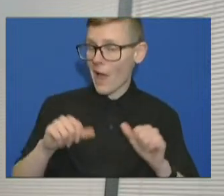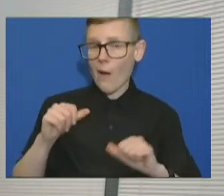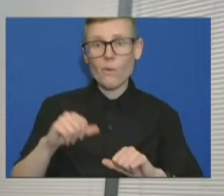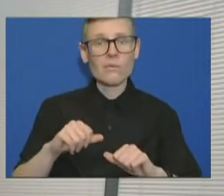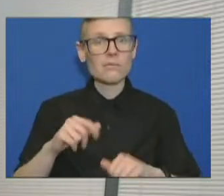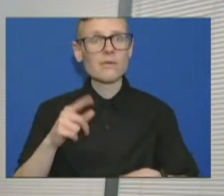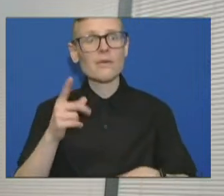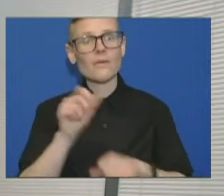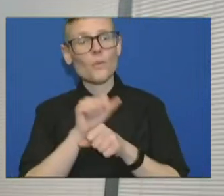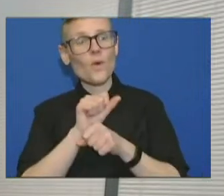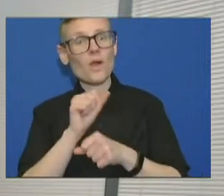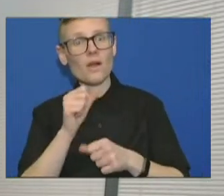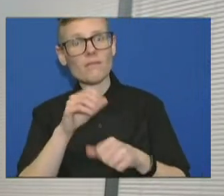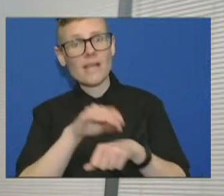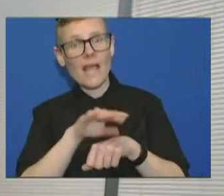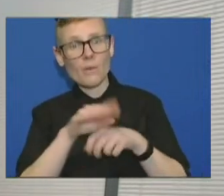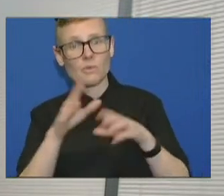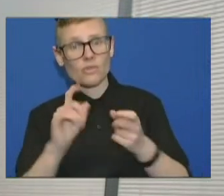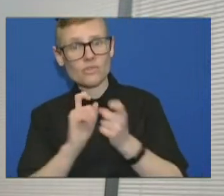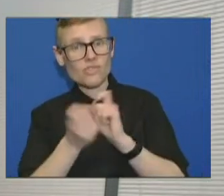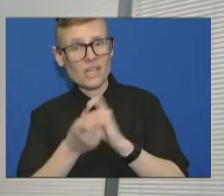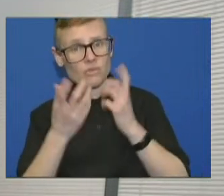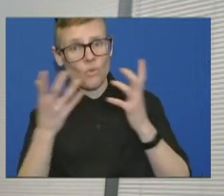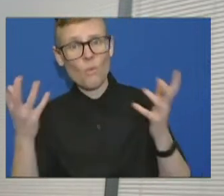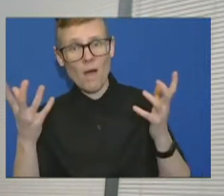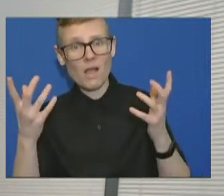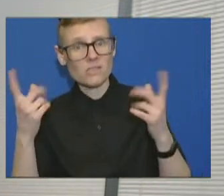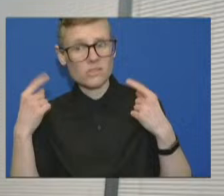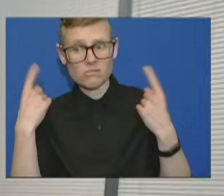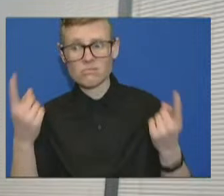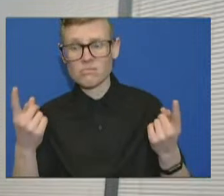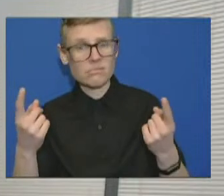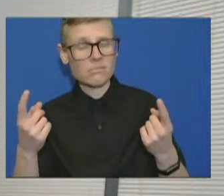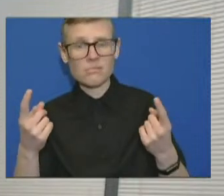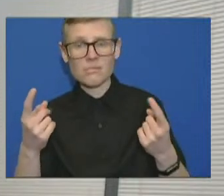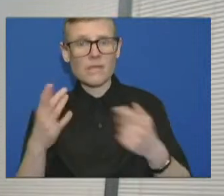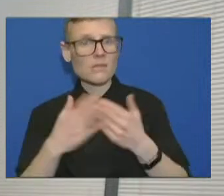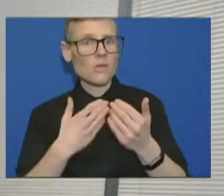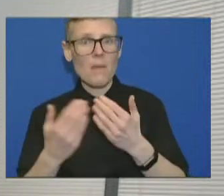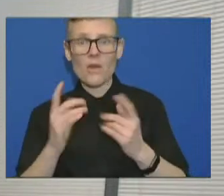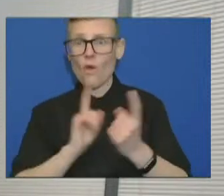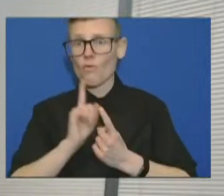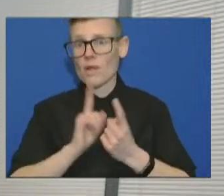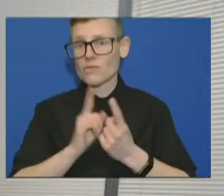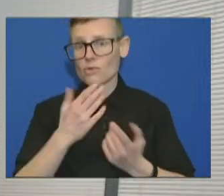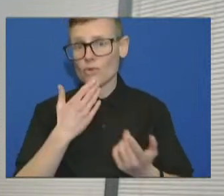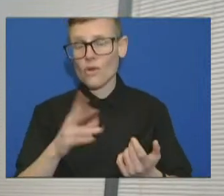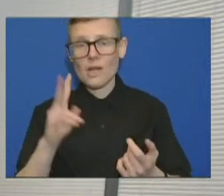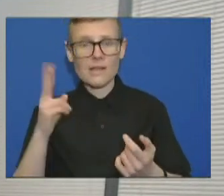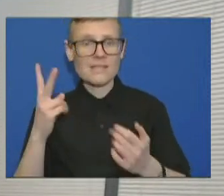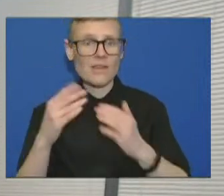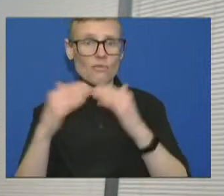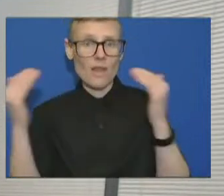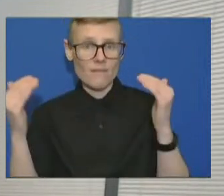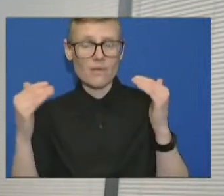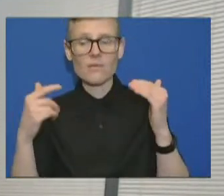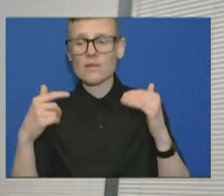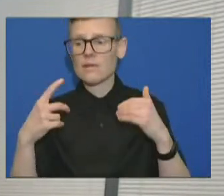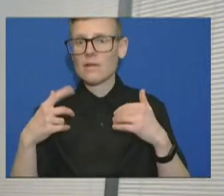overwhelmed and loaded. I have no doubt the work of the school counselor has changed so much